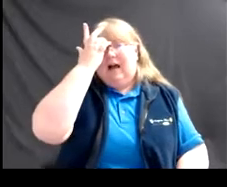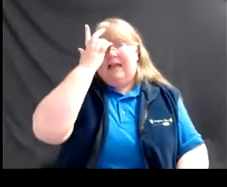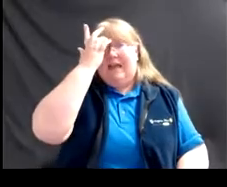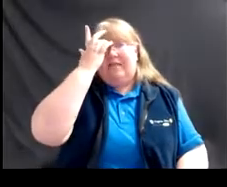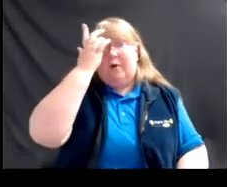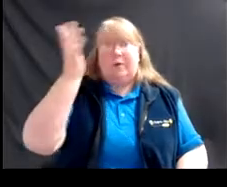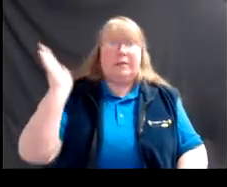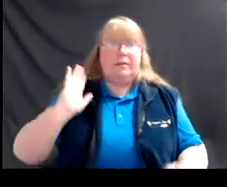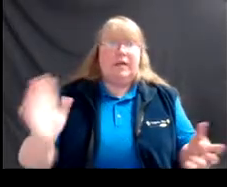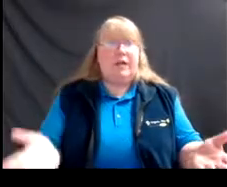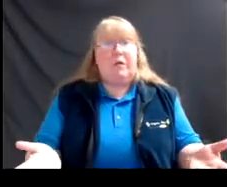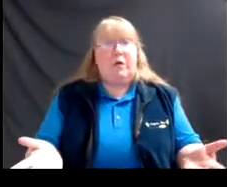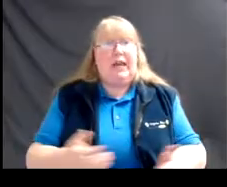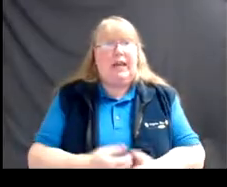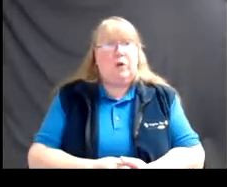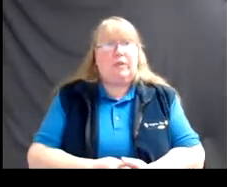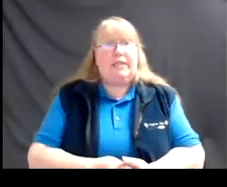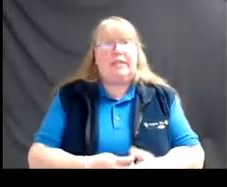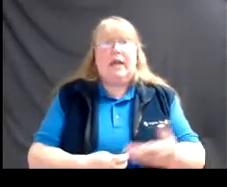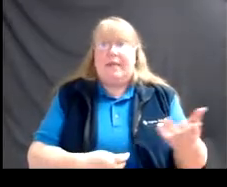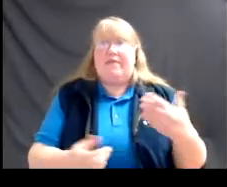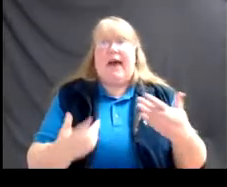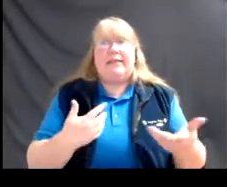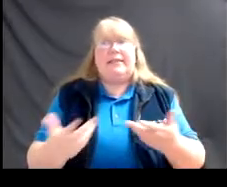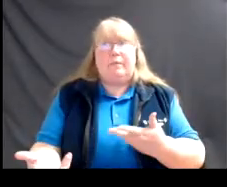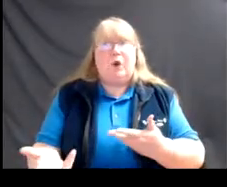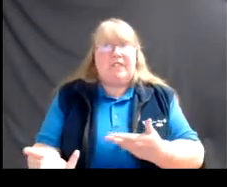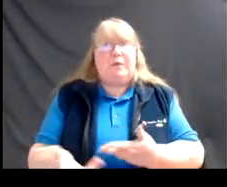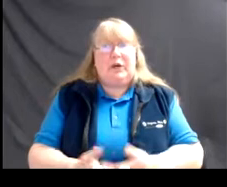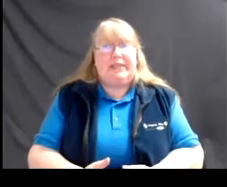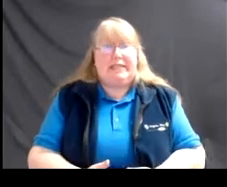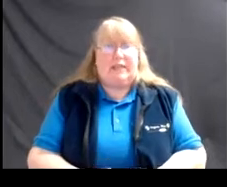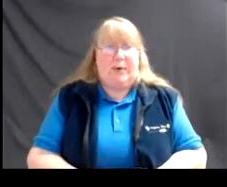and that folks in the community have told us they have had some good experiences with.